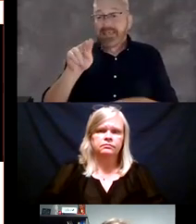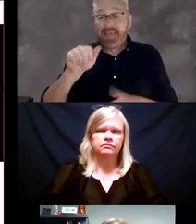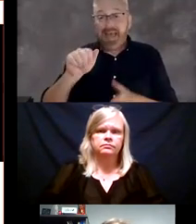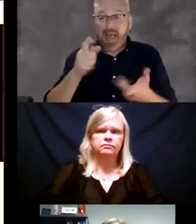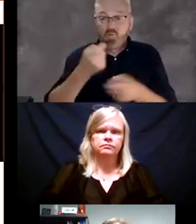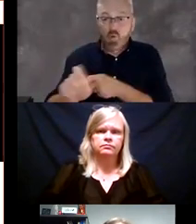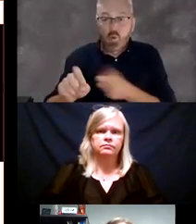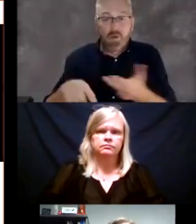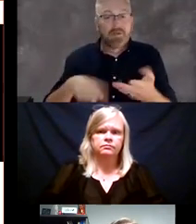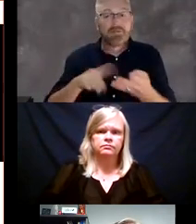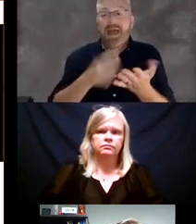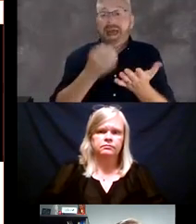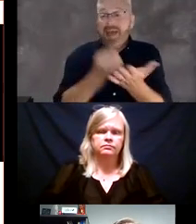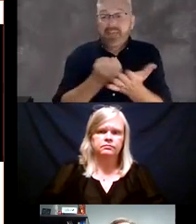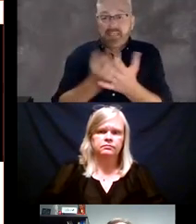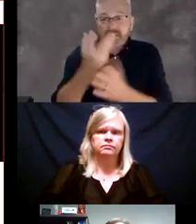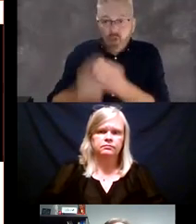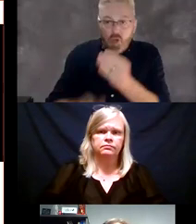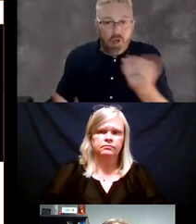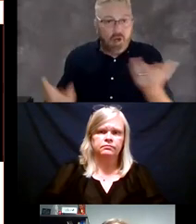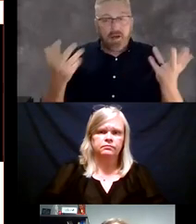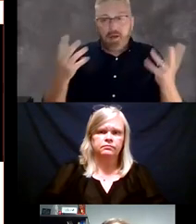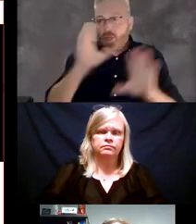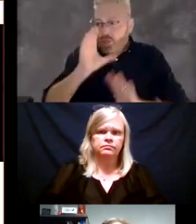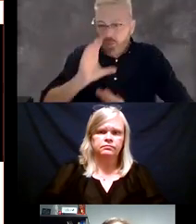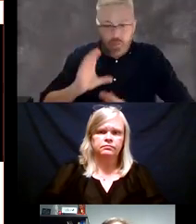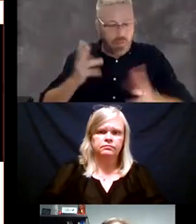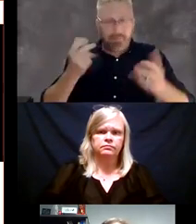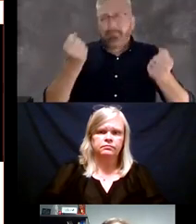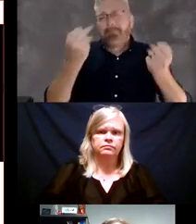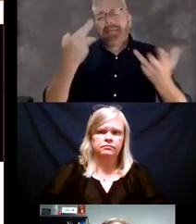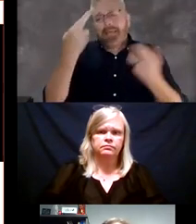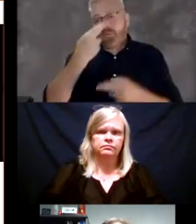GOES MISSING, THERE'S ALL SORTS OF REASONS WHY A PROSECUTOR MAY